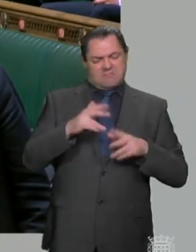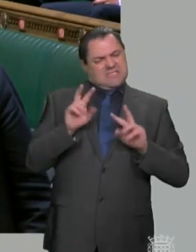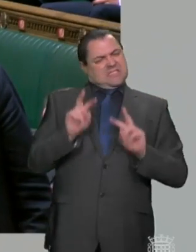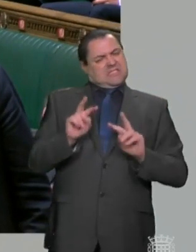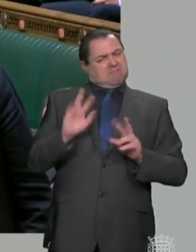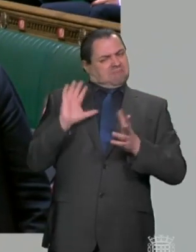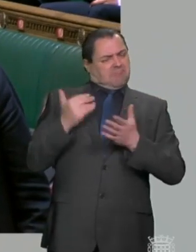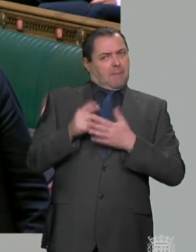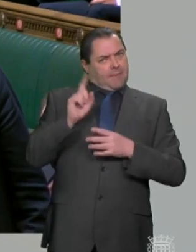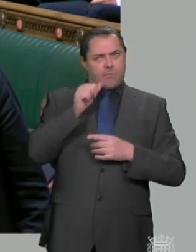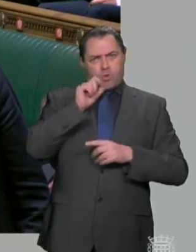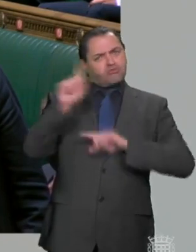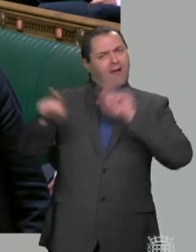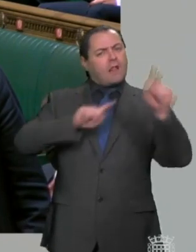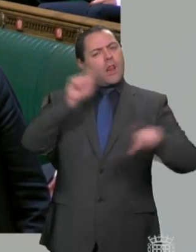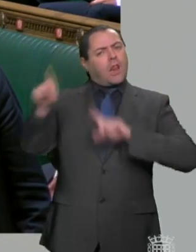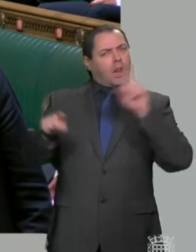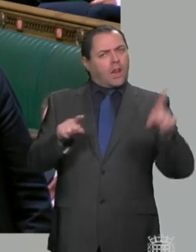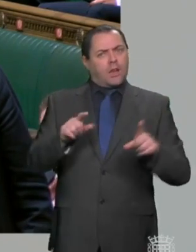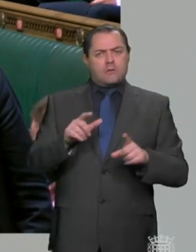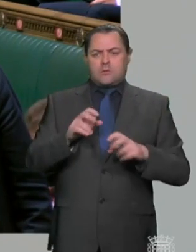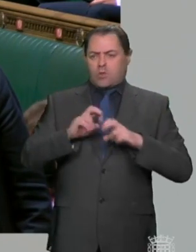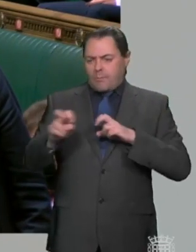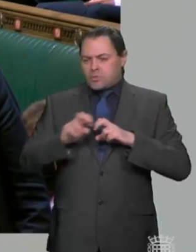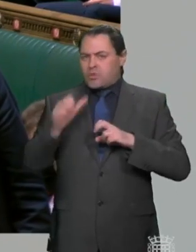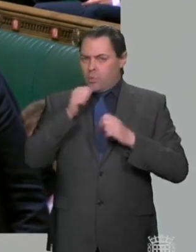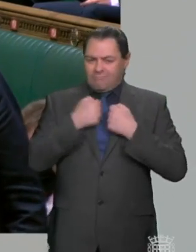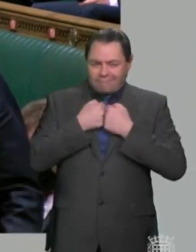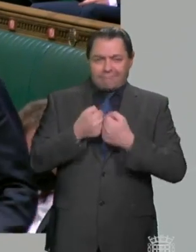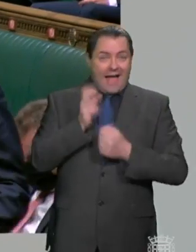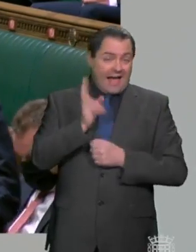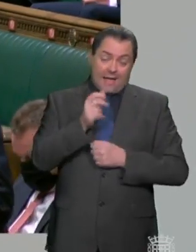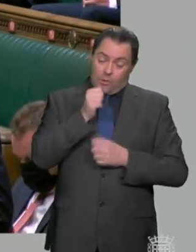travel and they will travel. The commuter bustle will come back, and it needs to come back.